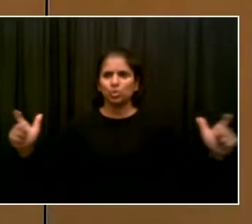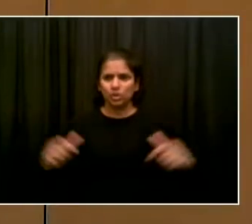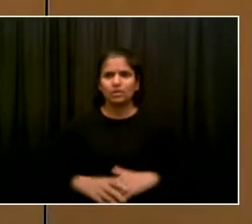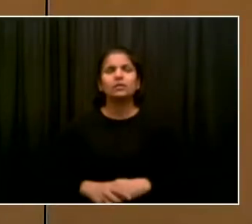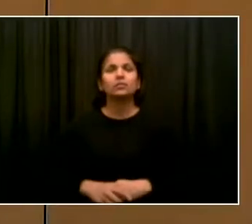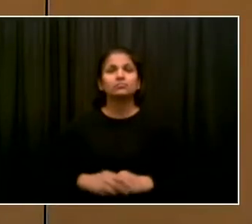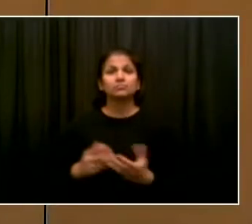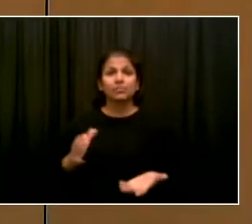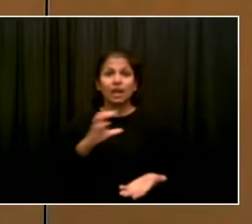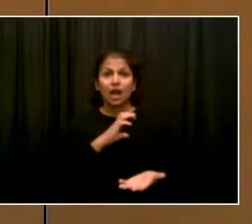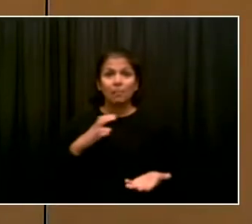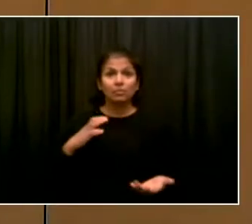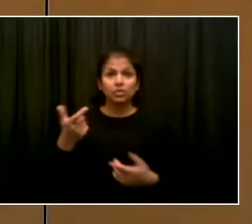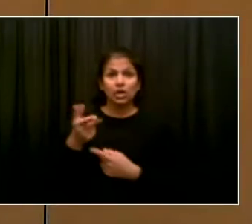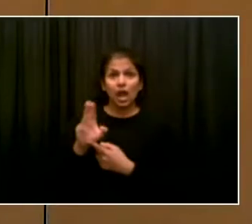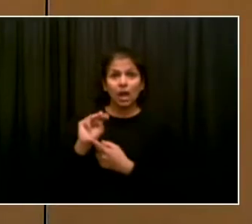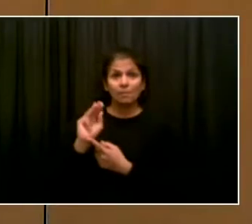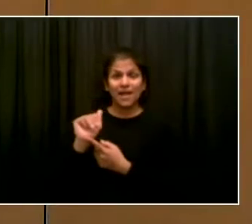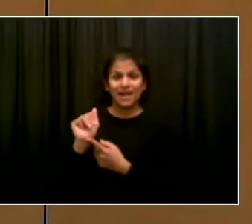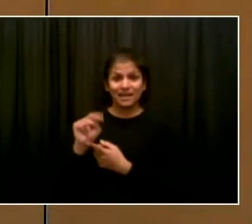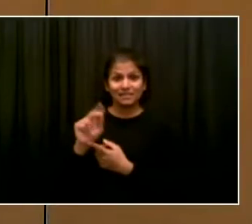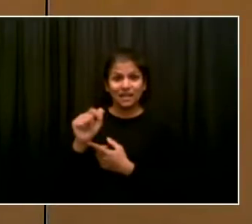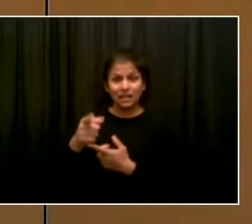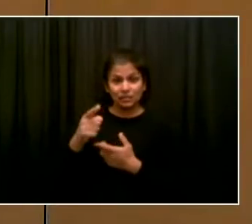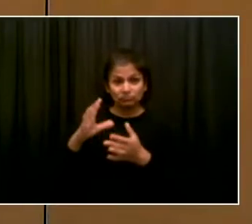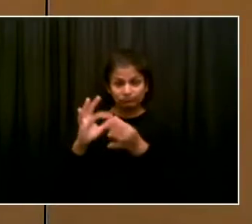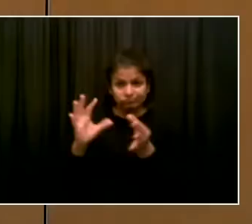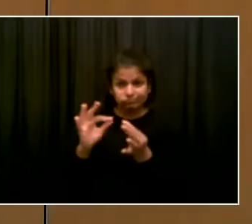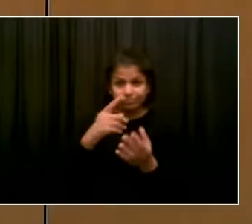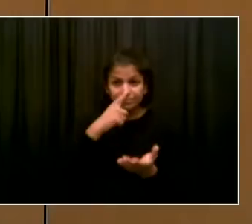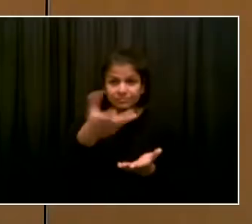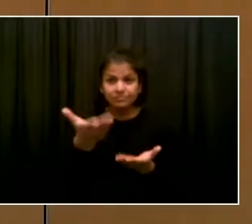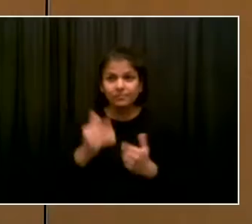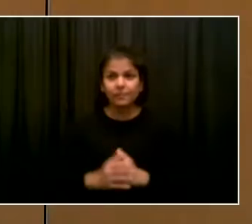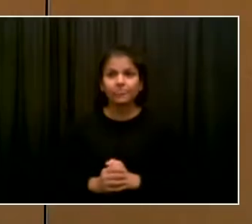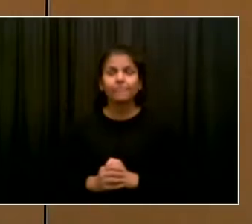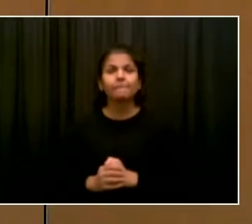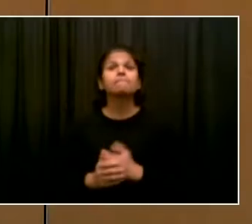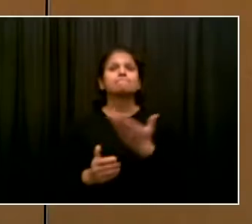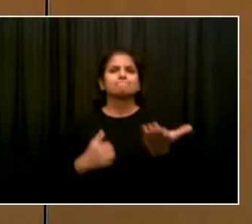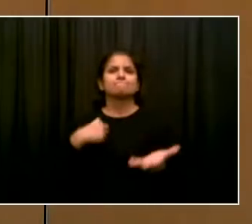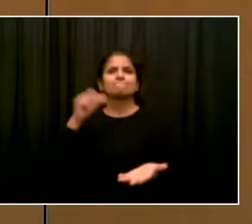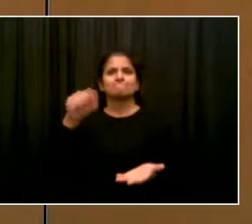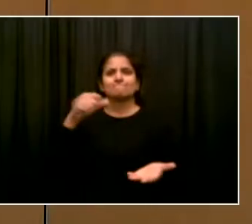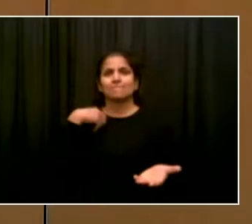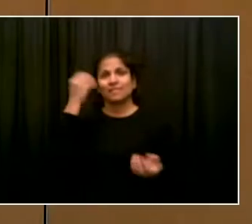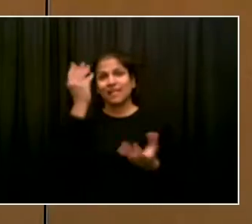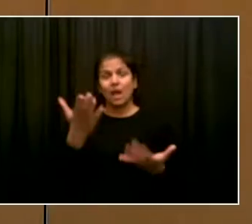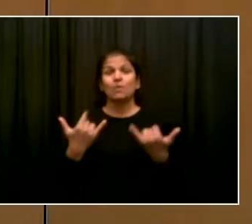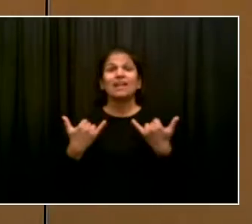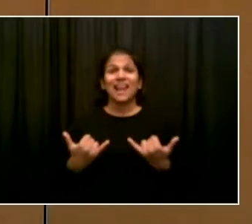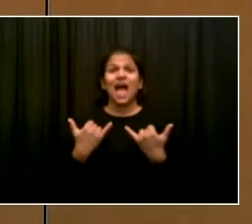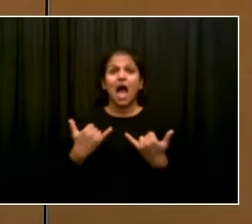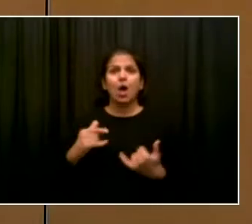JUMP IN? I AM AT THE MTA, I'M ABOUT TO GO TO THE